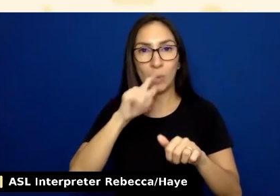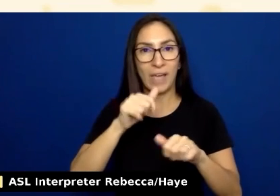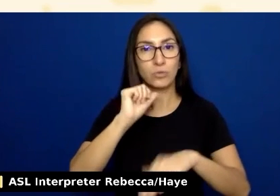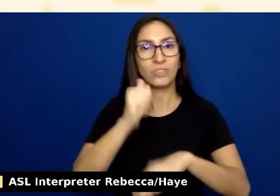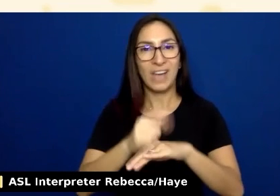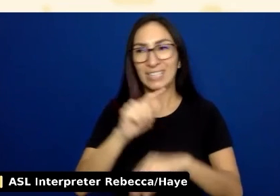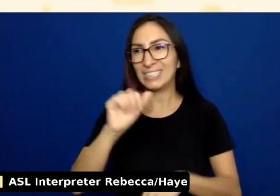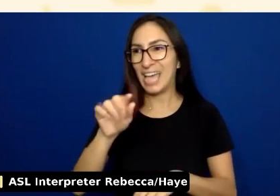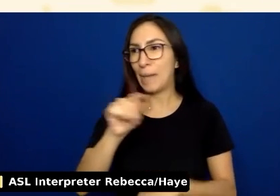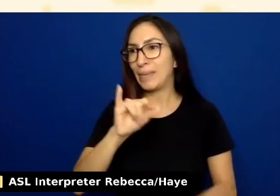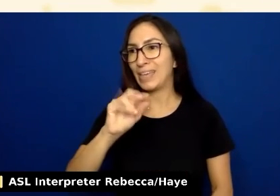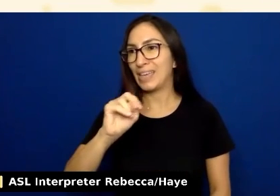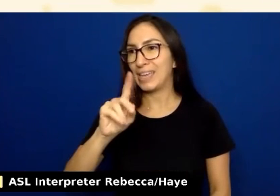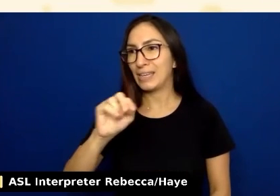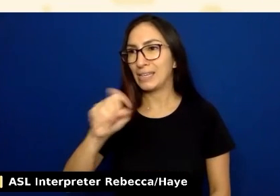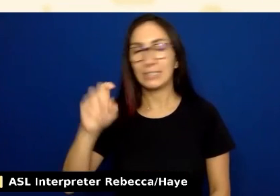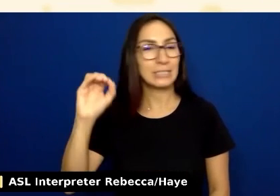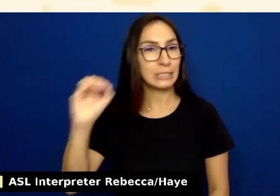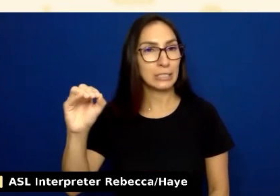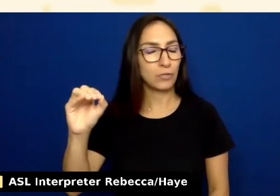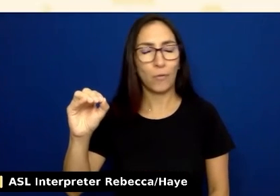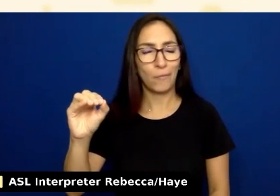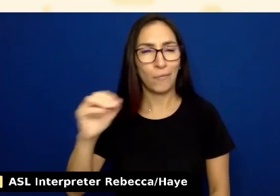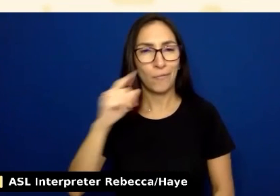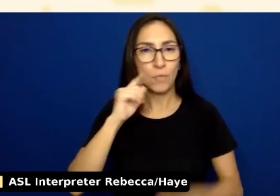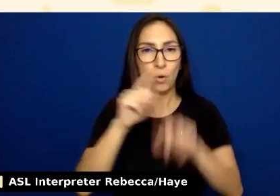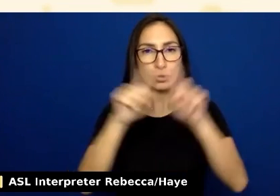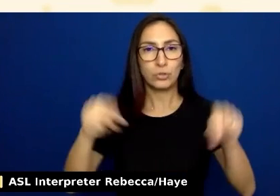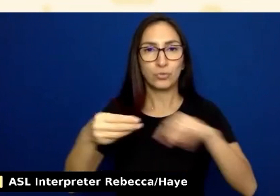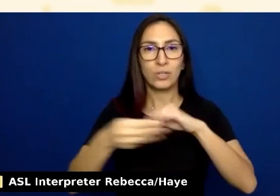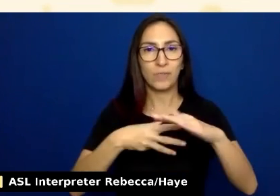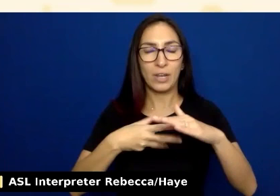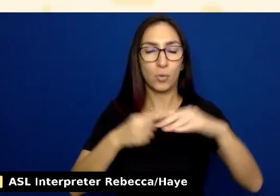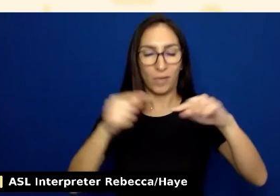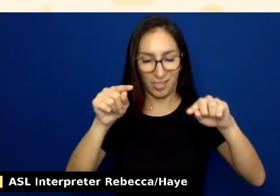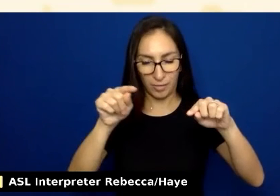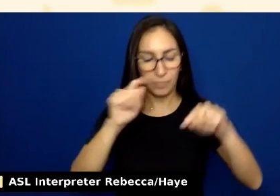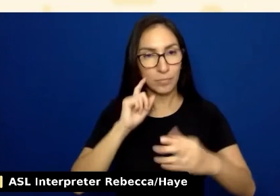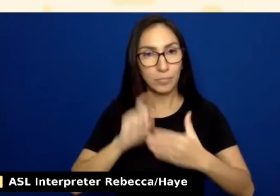to make sure, you know, the screen reader tab focus lands on that paragraph. We do not need that.